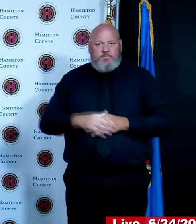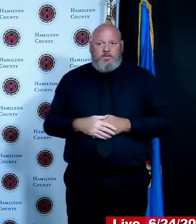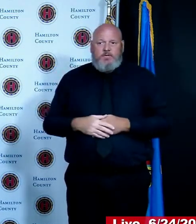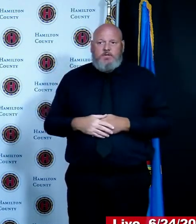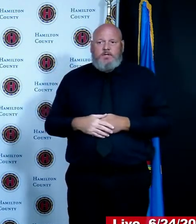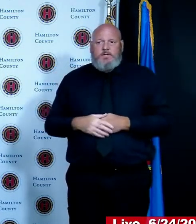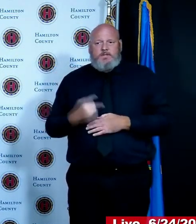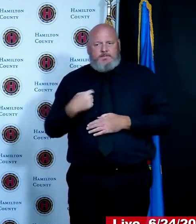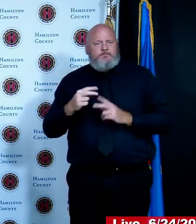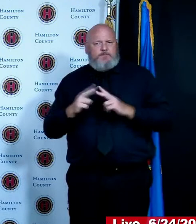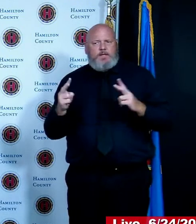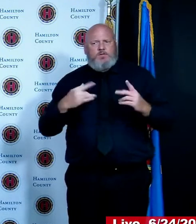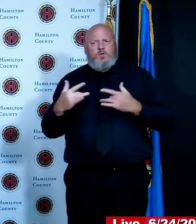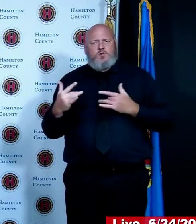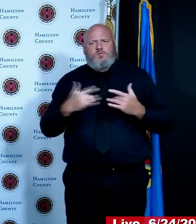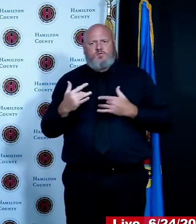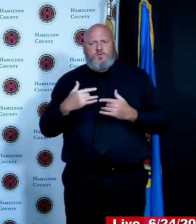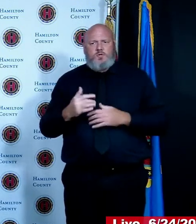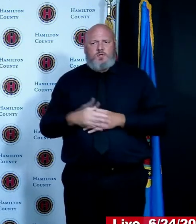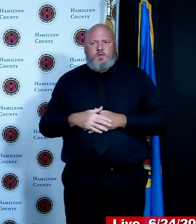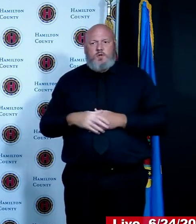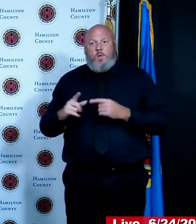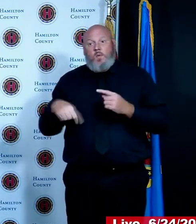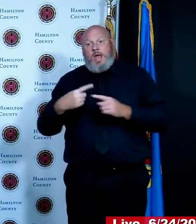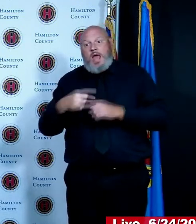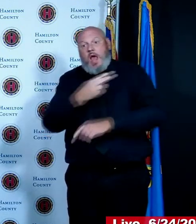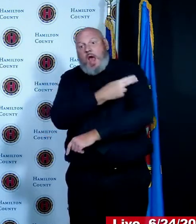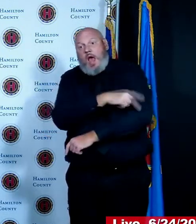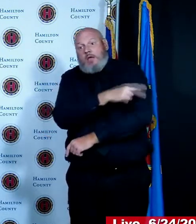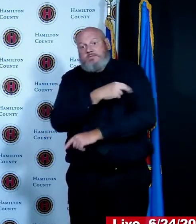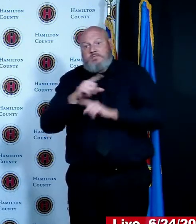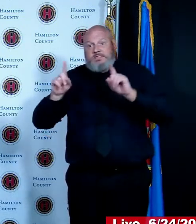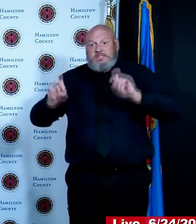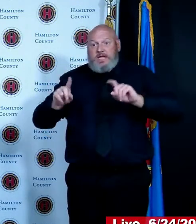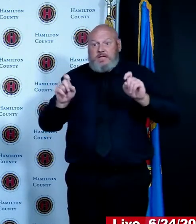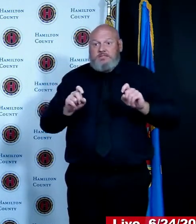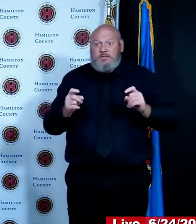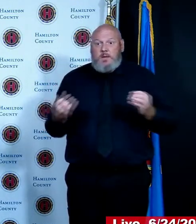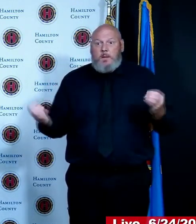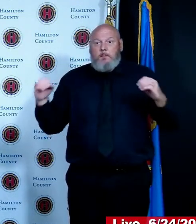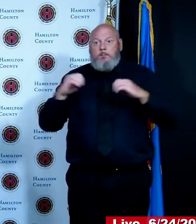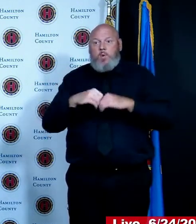hospitalizations increase testing has no impact whatsoever on hospitalizations so